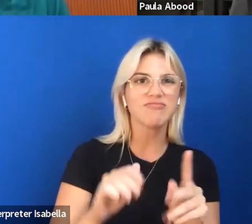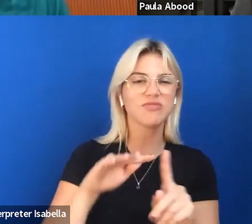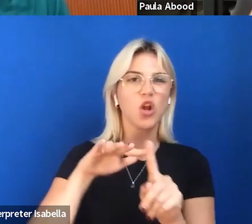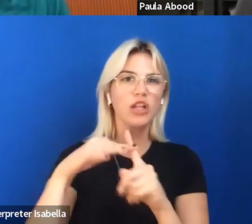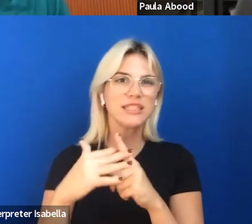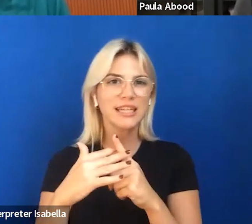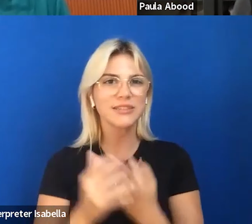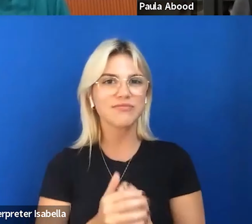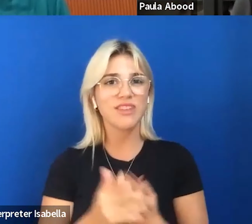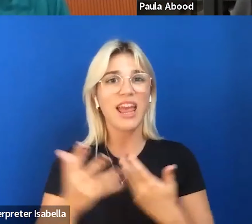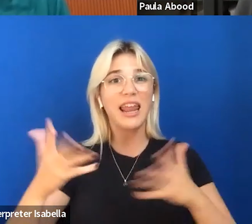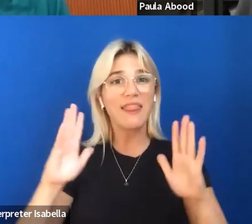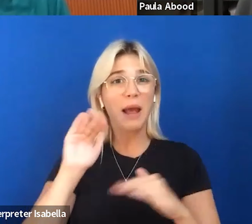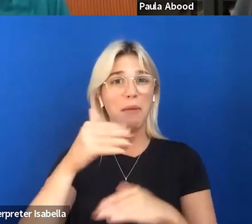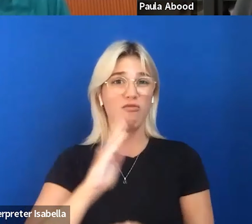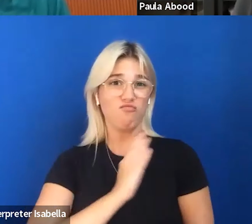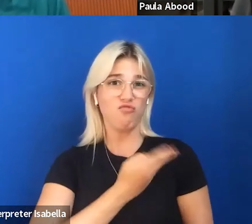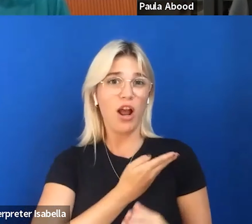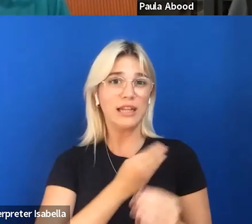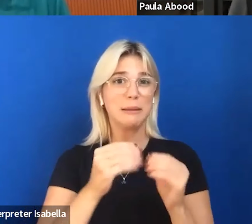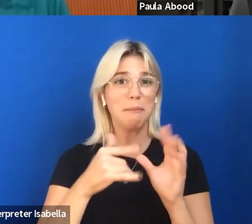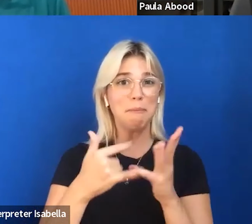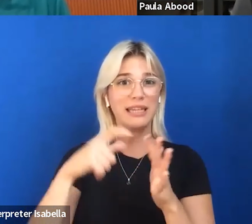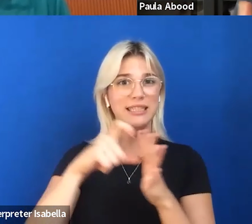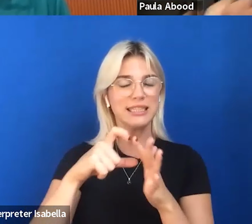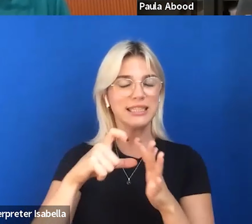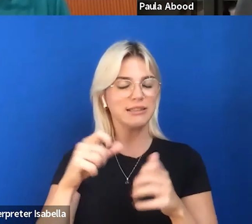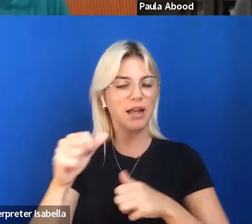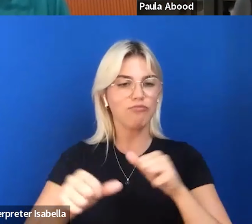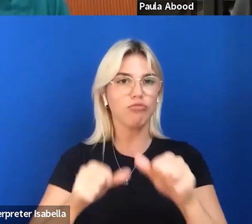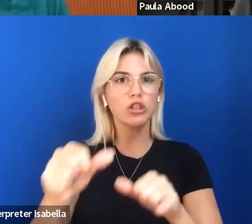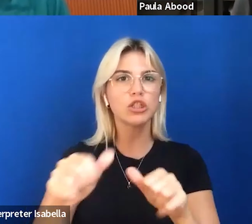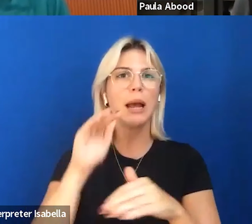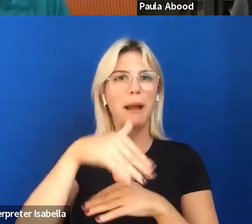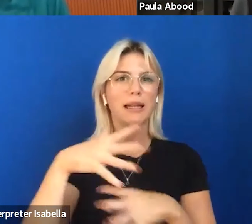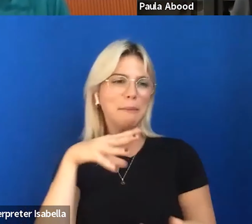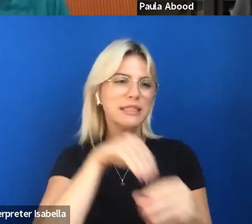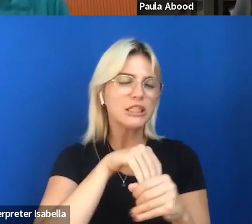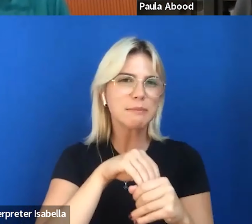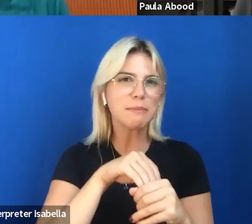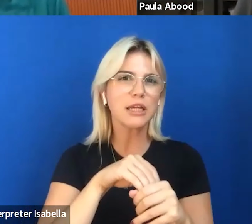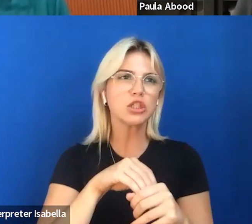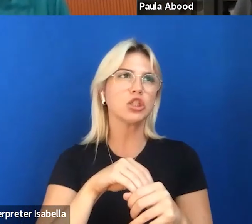are really about participation and empowerment and as Trish said cultural safety and accountability.